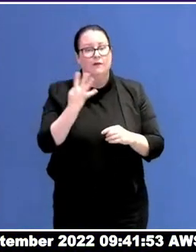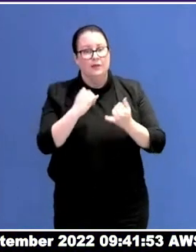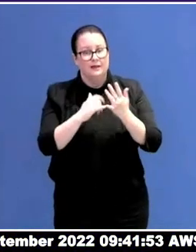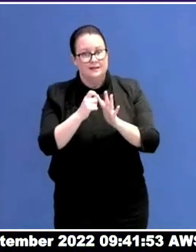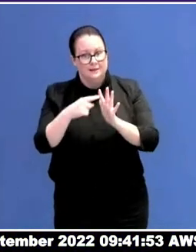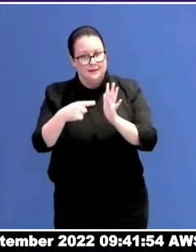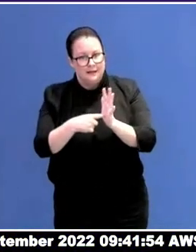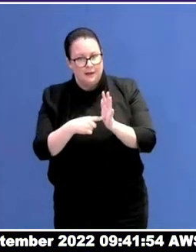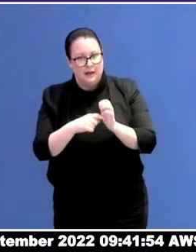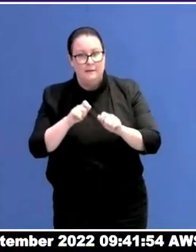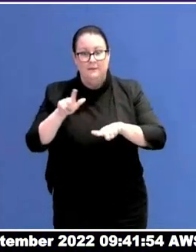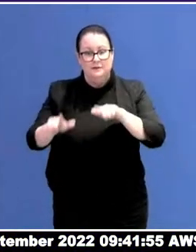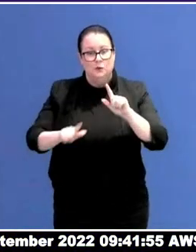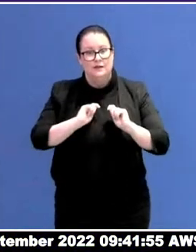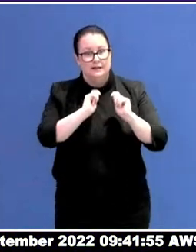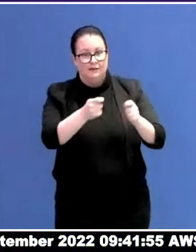Barney was awarded a Churchill Fellowship.